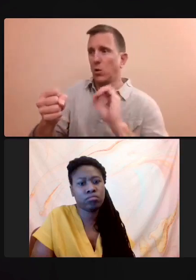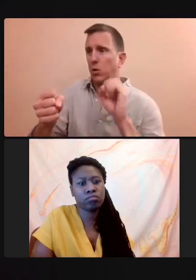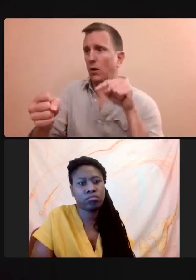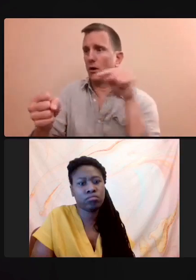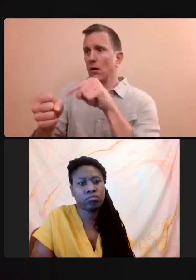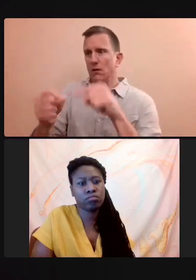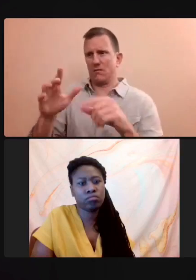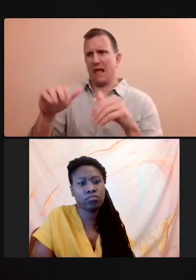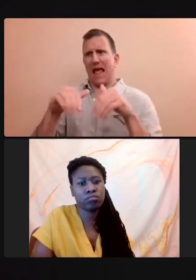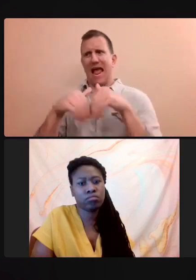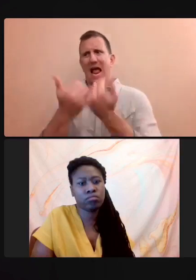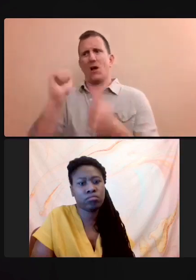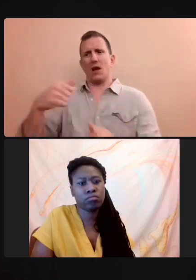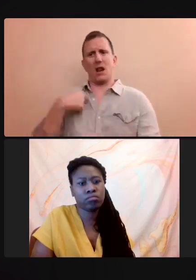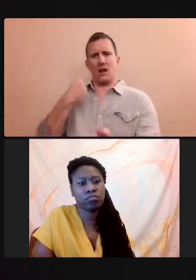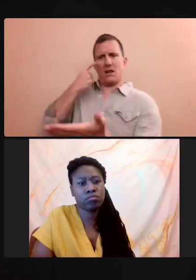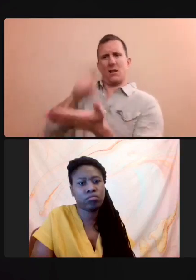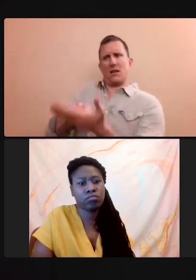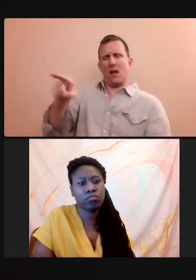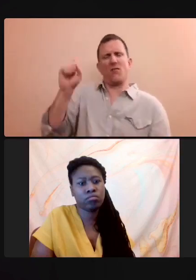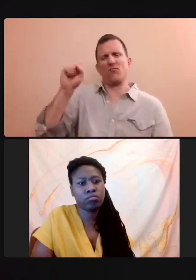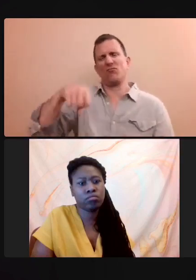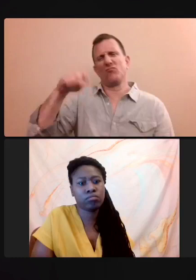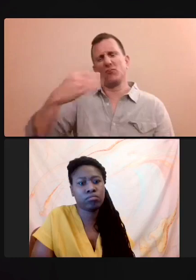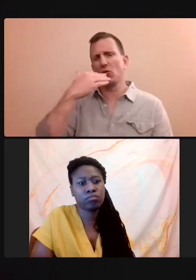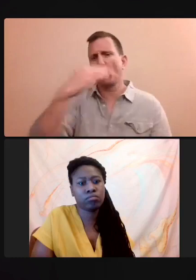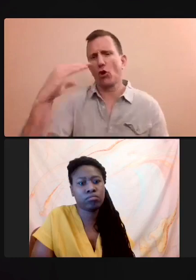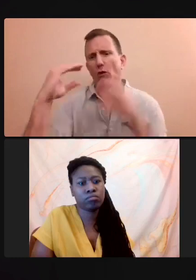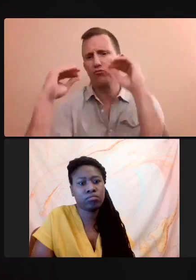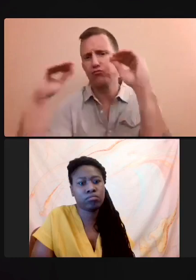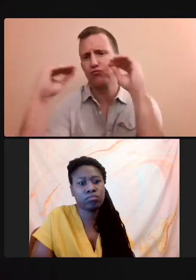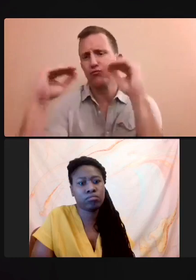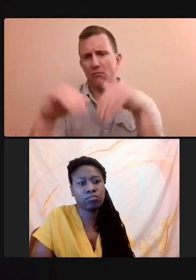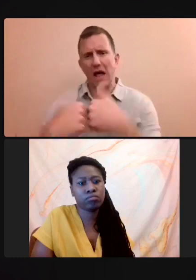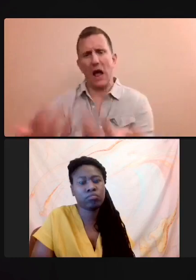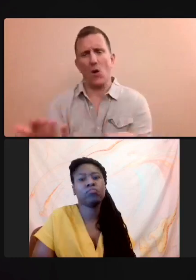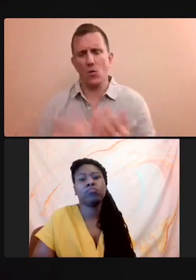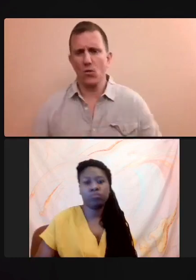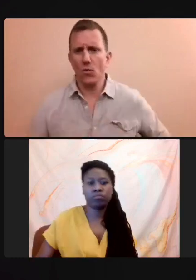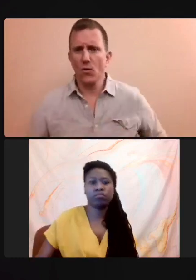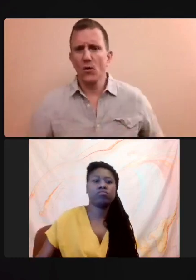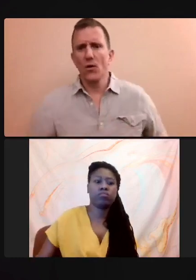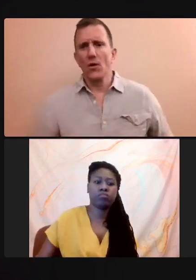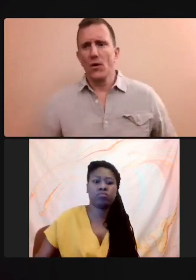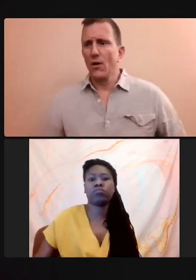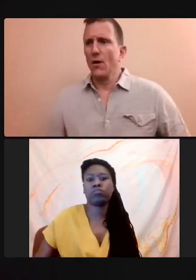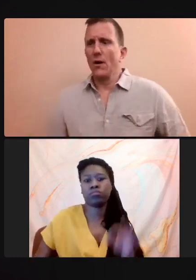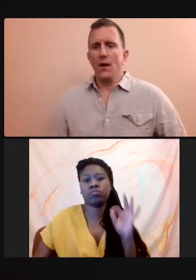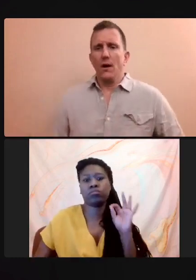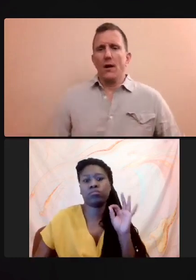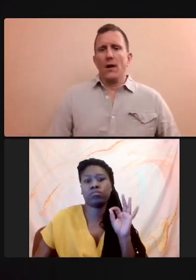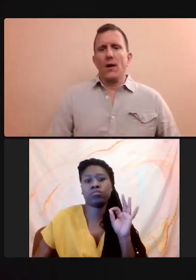about the history of ASL, about its grammar and its structure and its history. And could cause harm